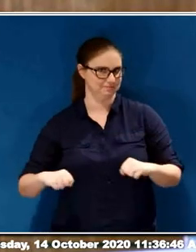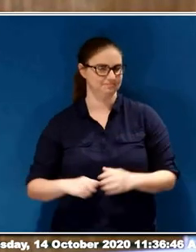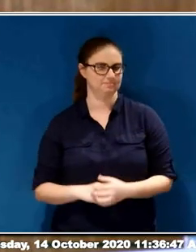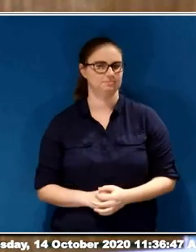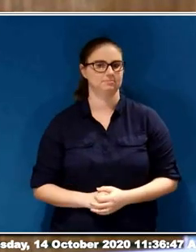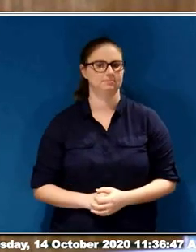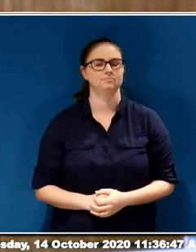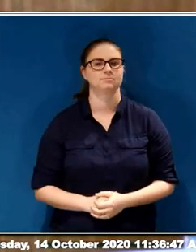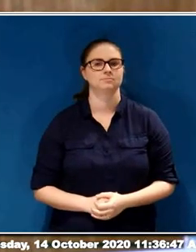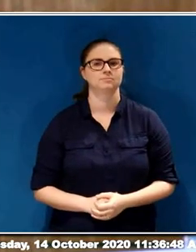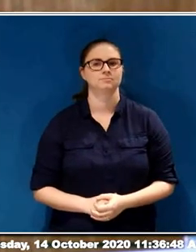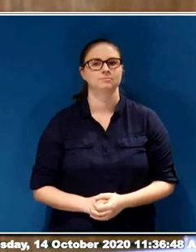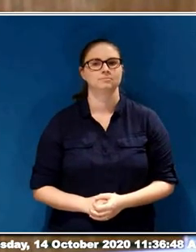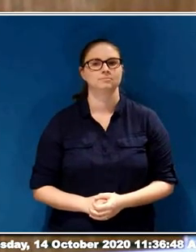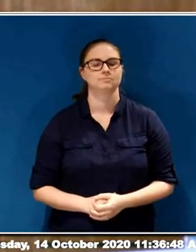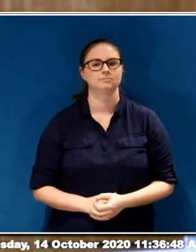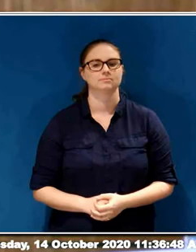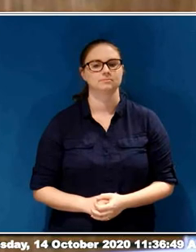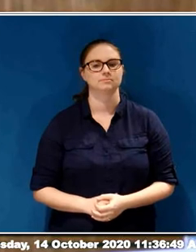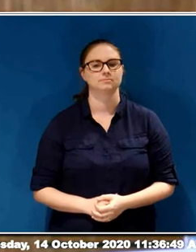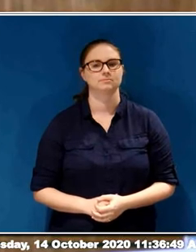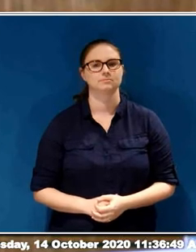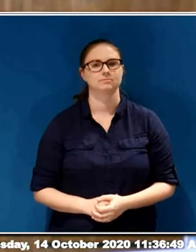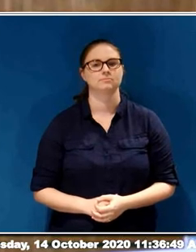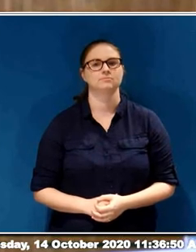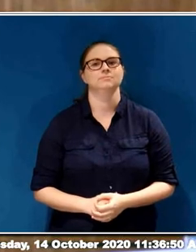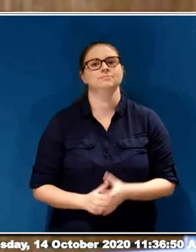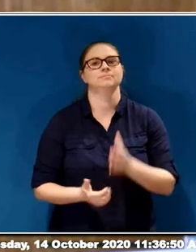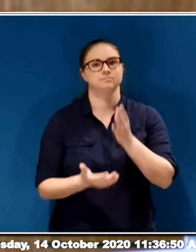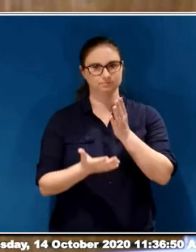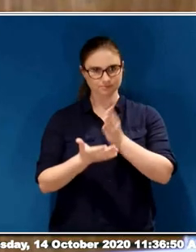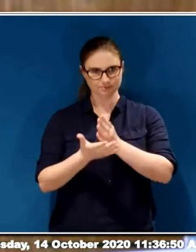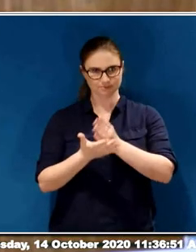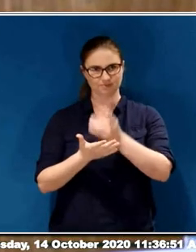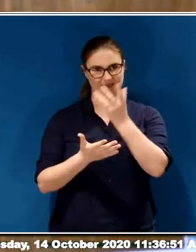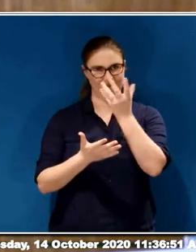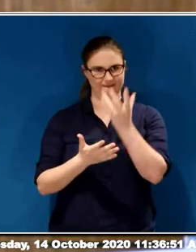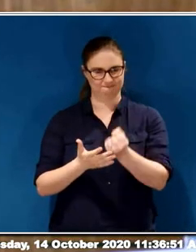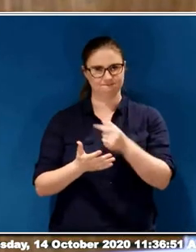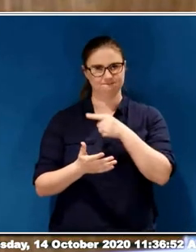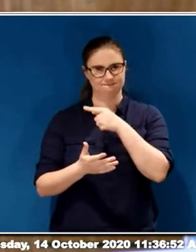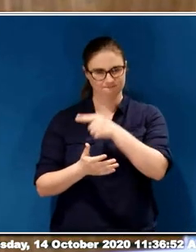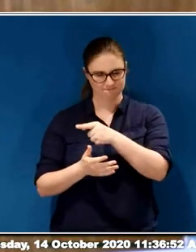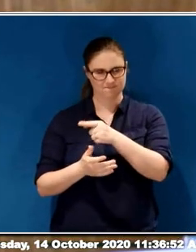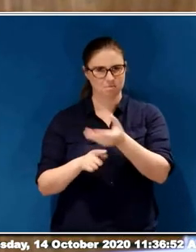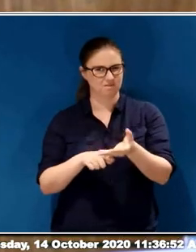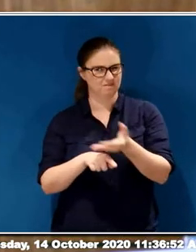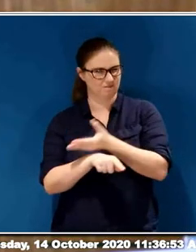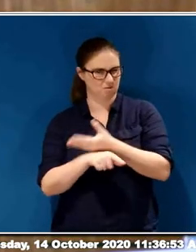formal notice of the decision to exclude Kobe for 12 months on 28 March 2019.